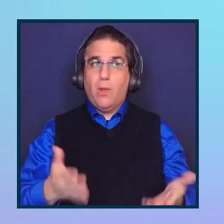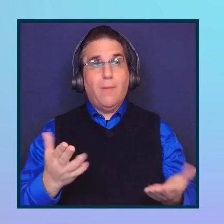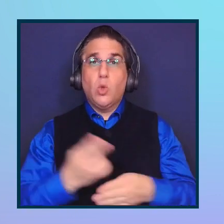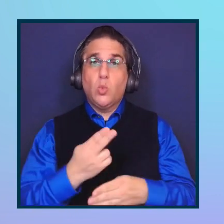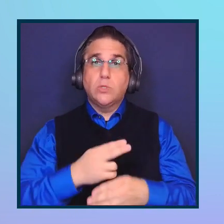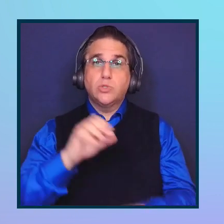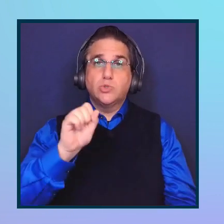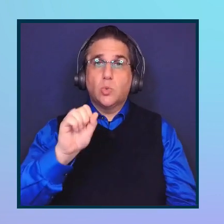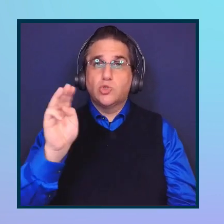to your audience.